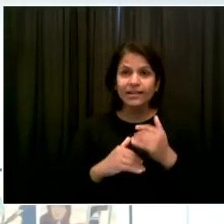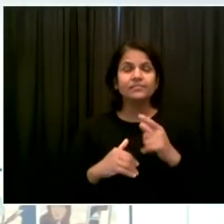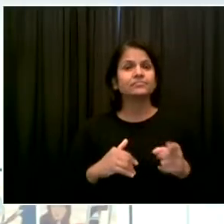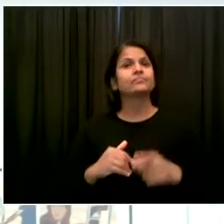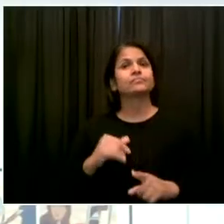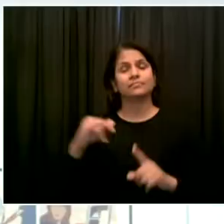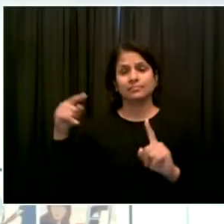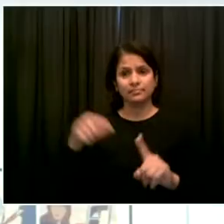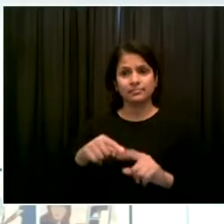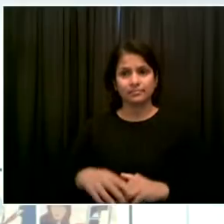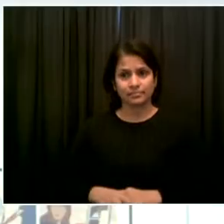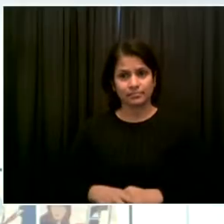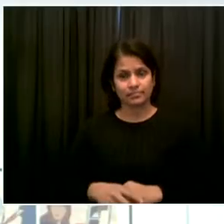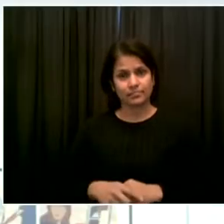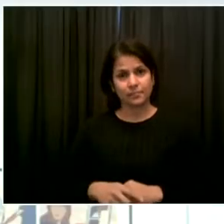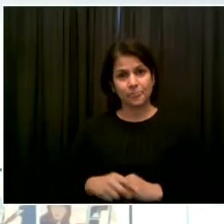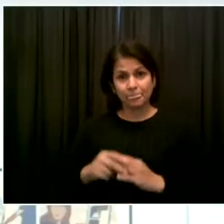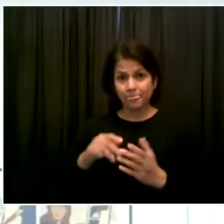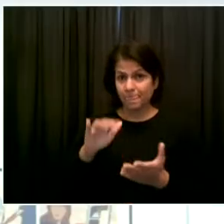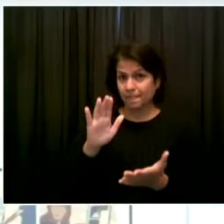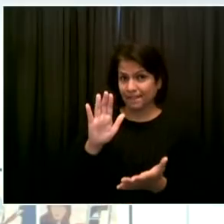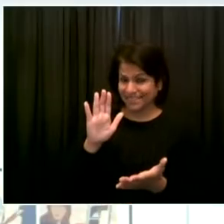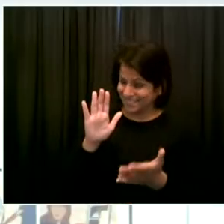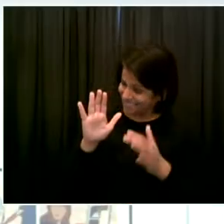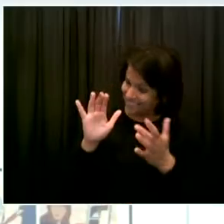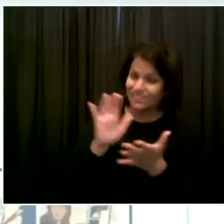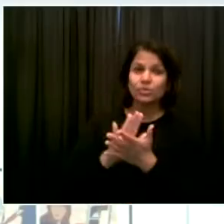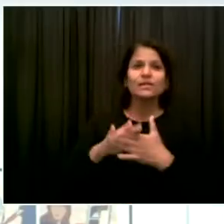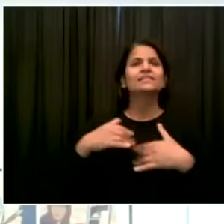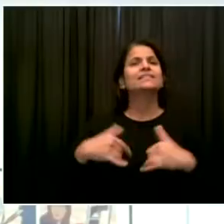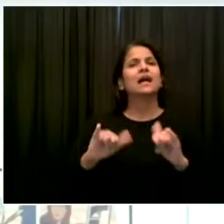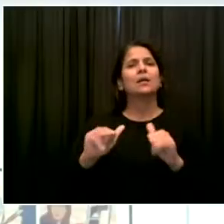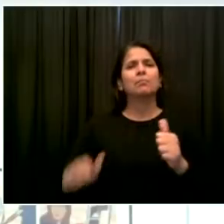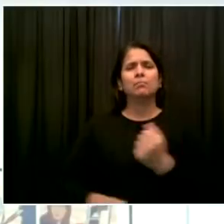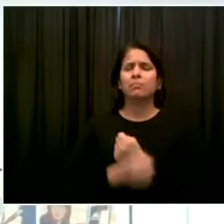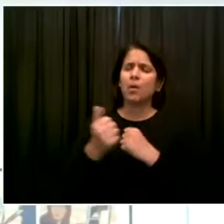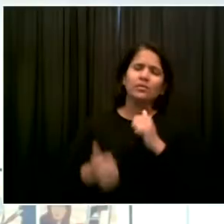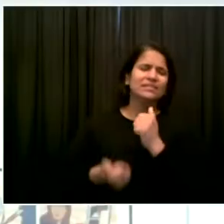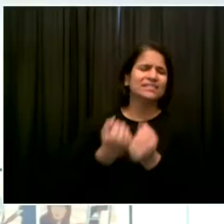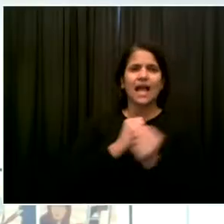TIMES THAT ARE SO IMPORTANT FOR THEM. BOTTOM LINE IS THIS.